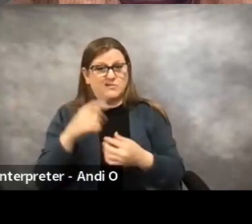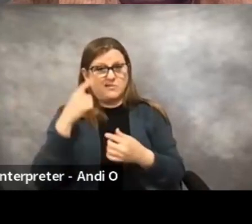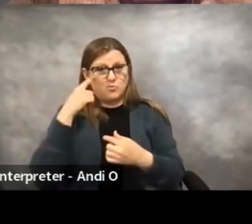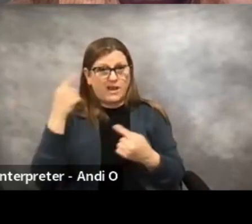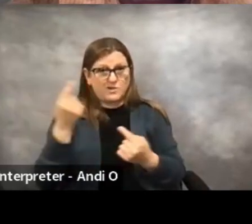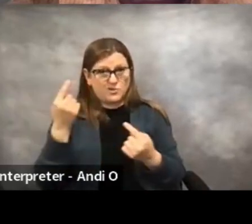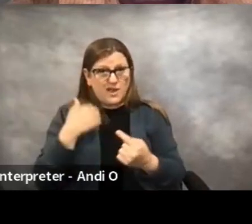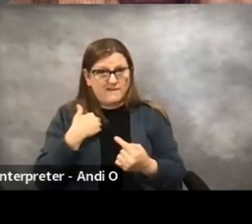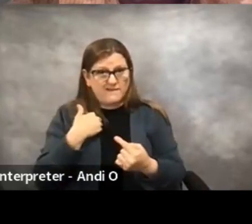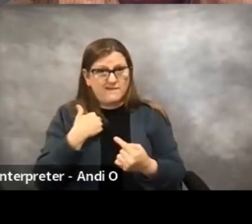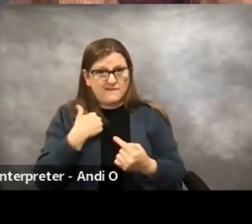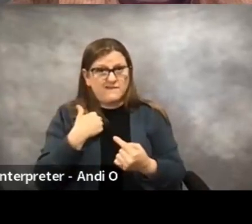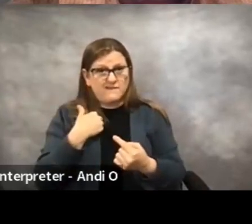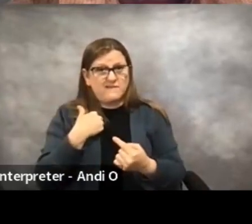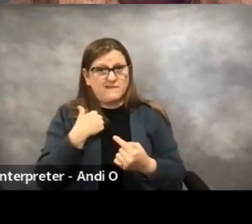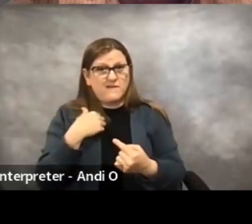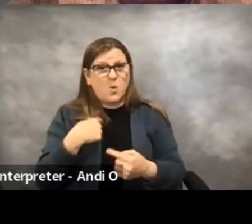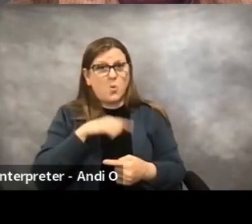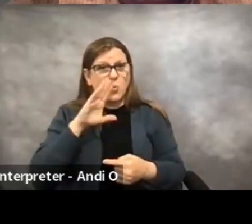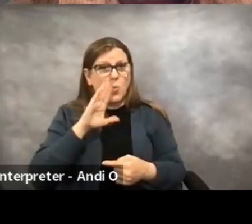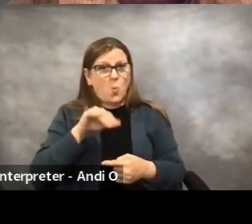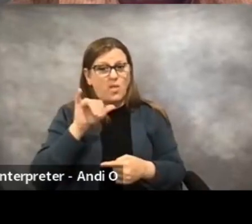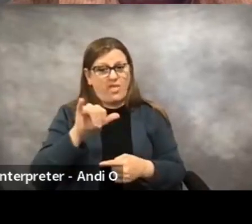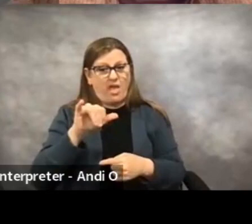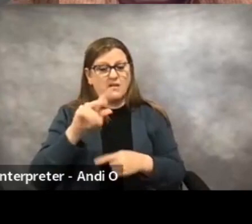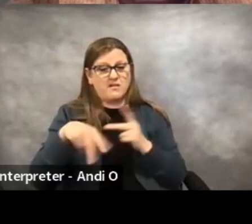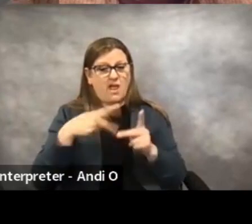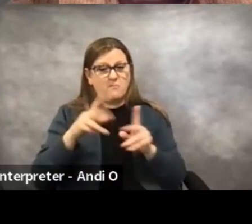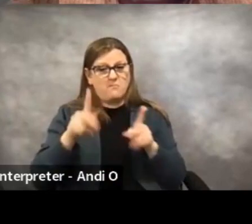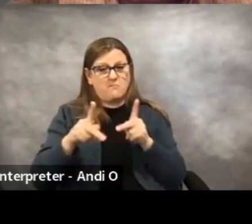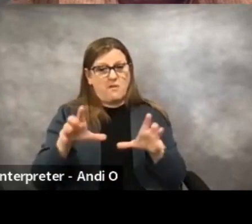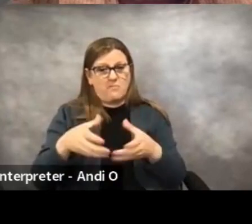know in in those populations that are in the child welfare